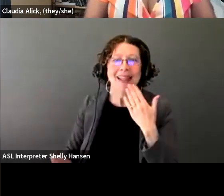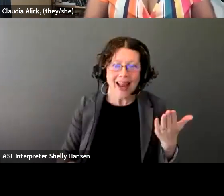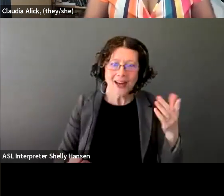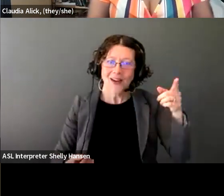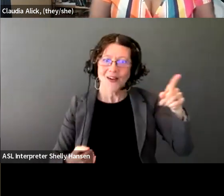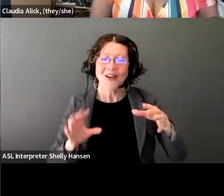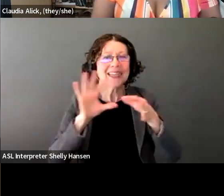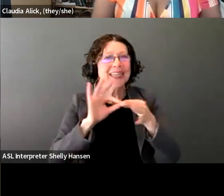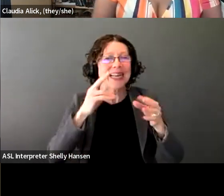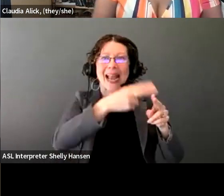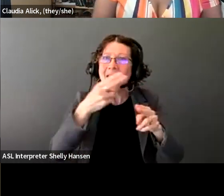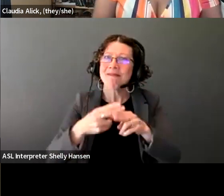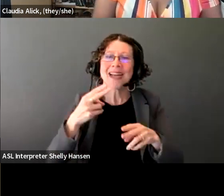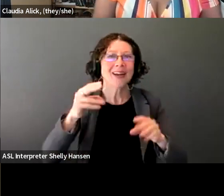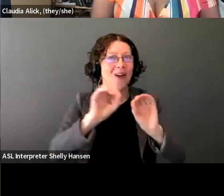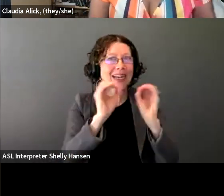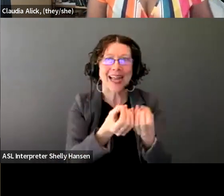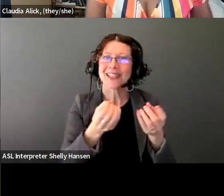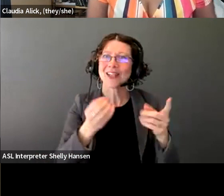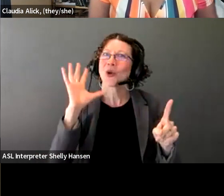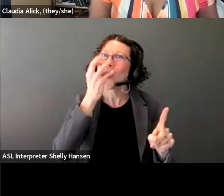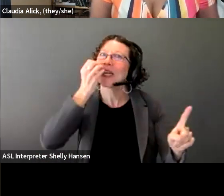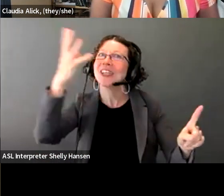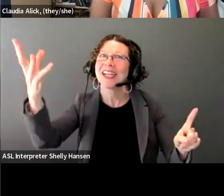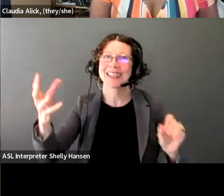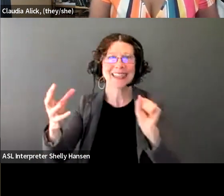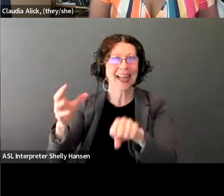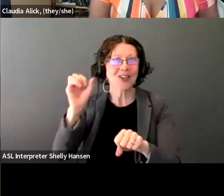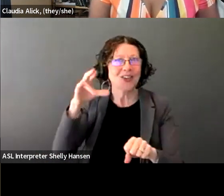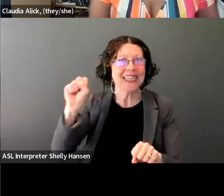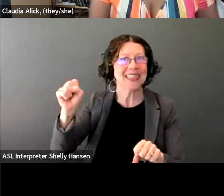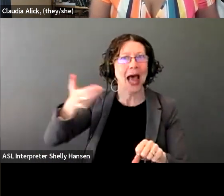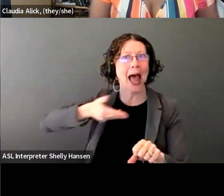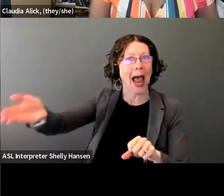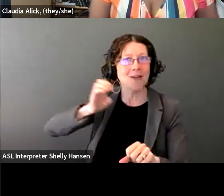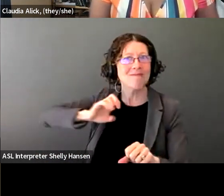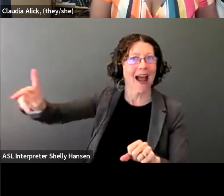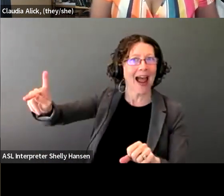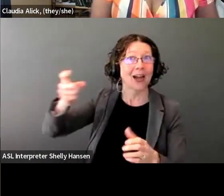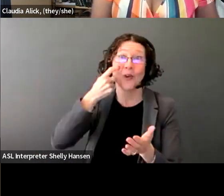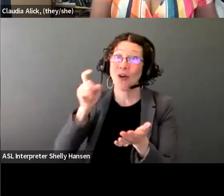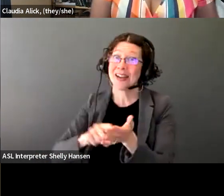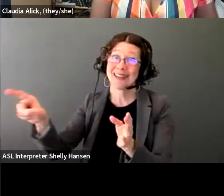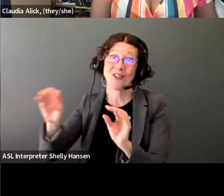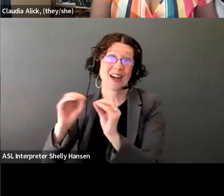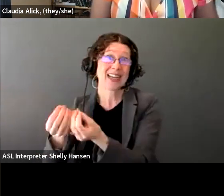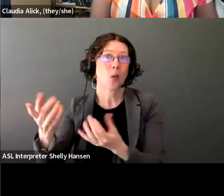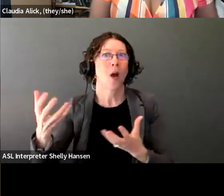Yes, Chris for hiring back. I noticed what often times an institution wants to feel like it's doing good, so it